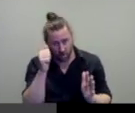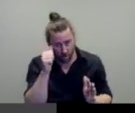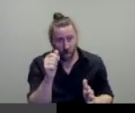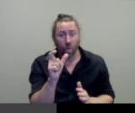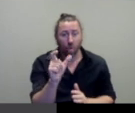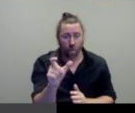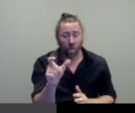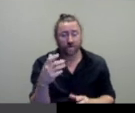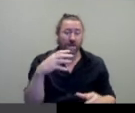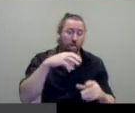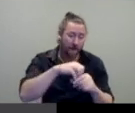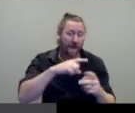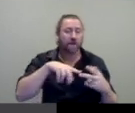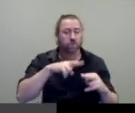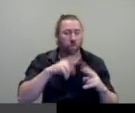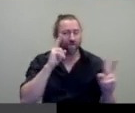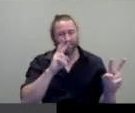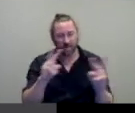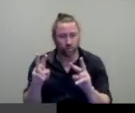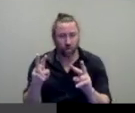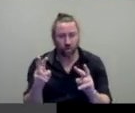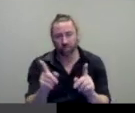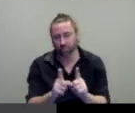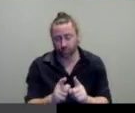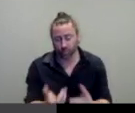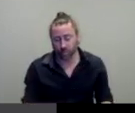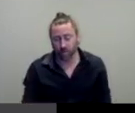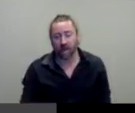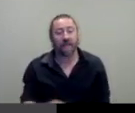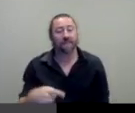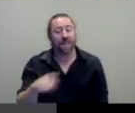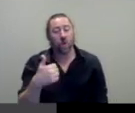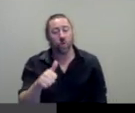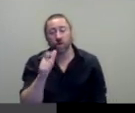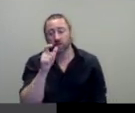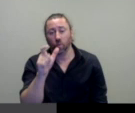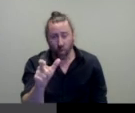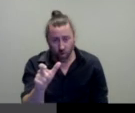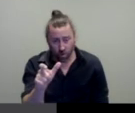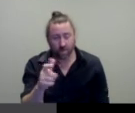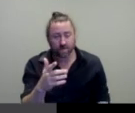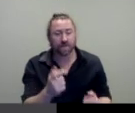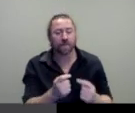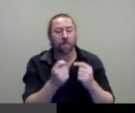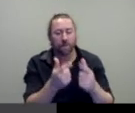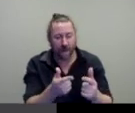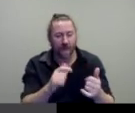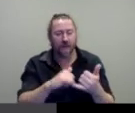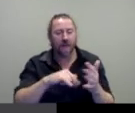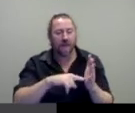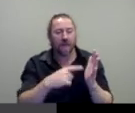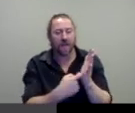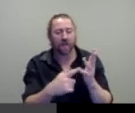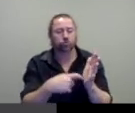part of the visual field and they are using them in a post-structuralist manner to say that words